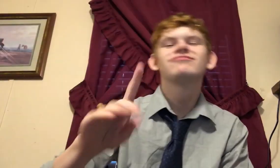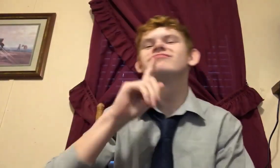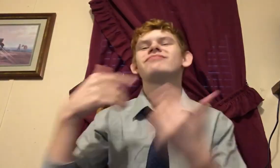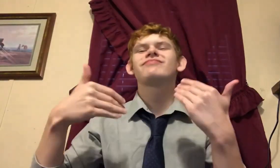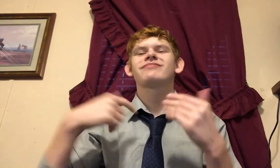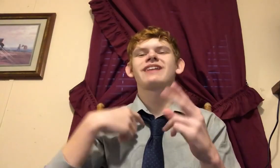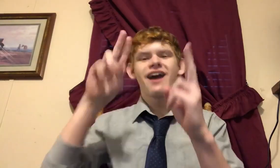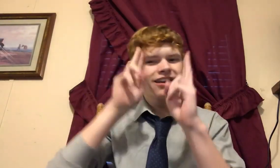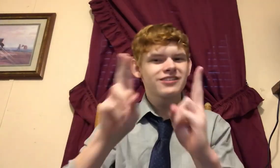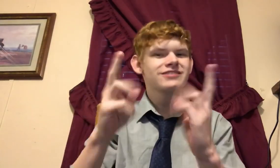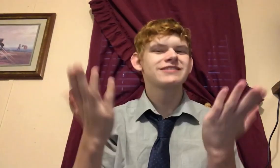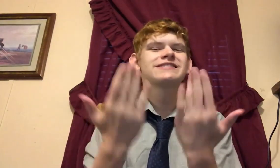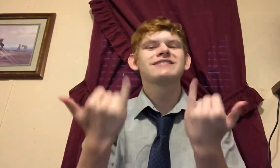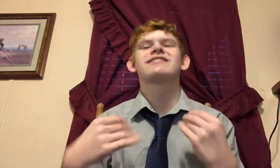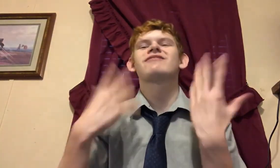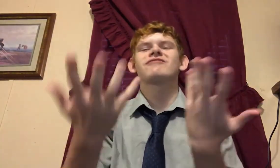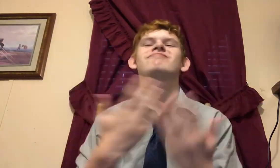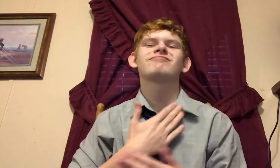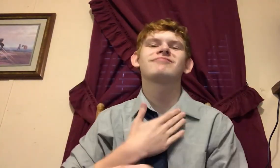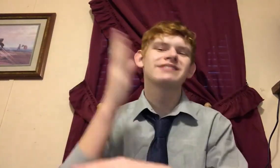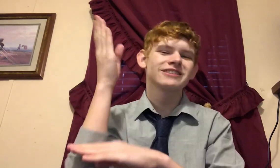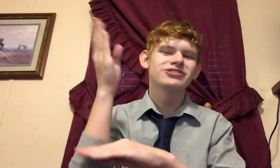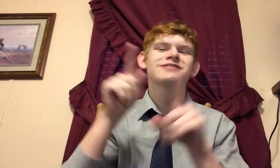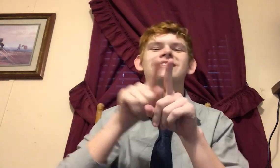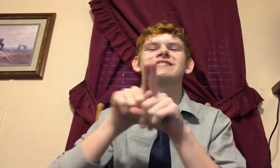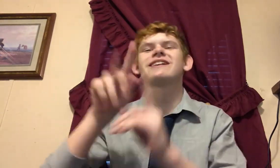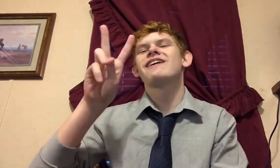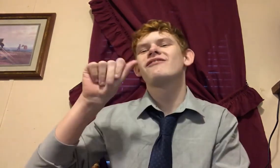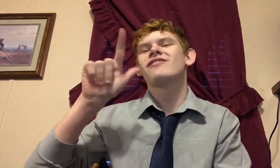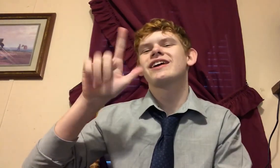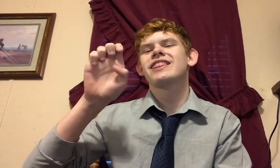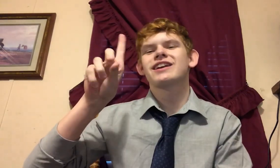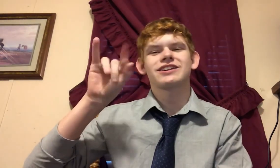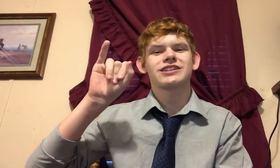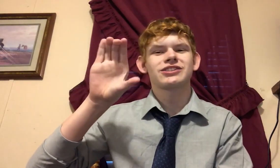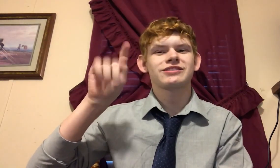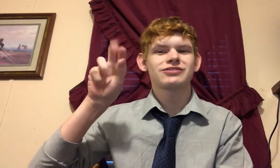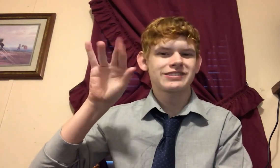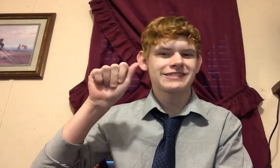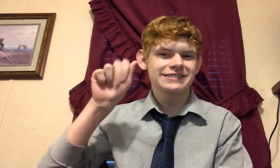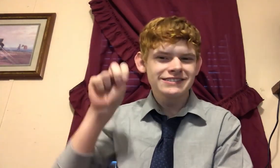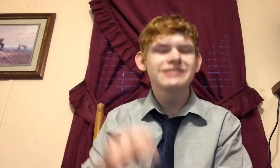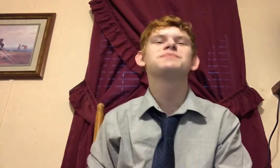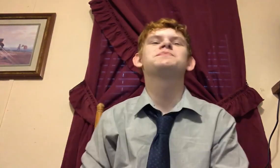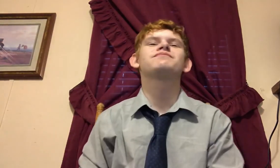Hello! I am so honored to here to give my speech as valedictorian.